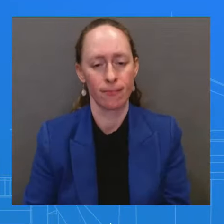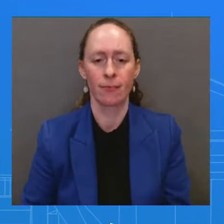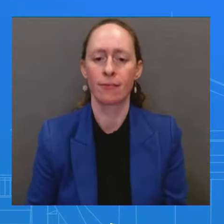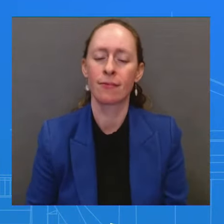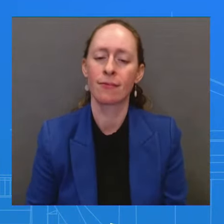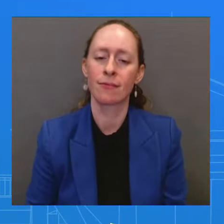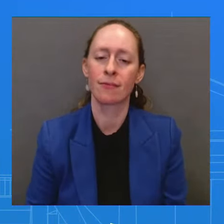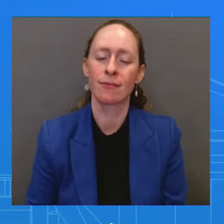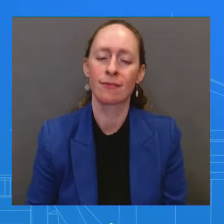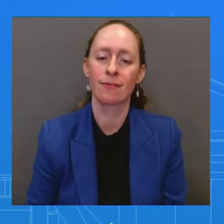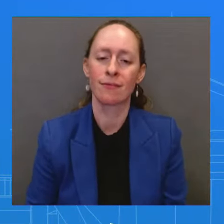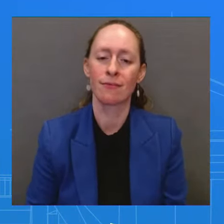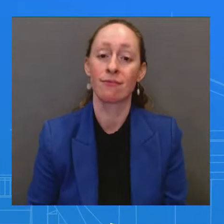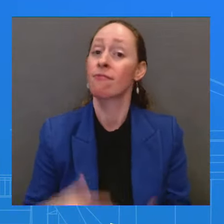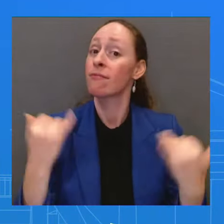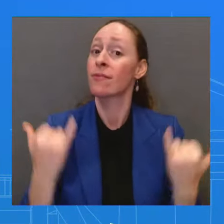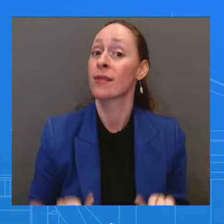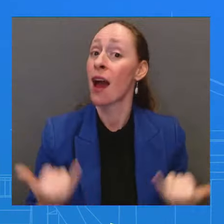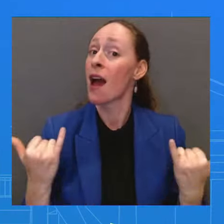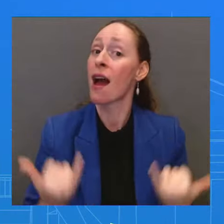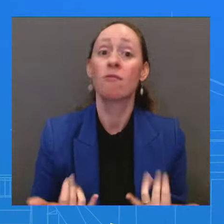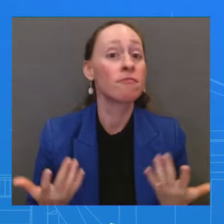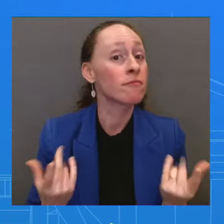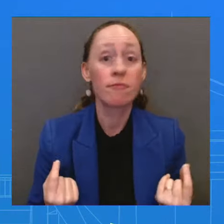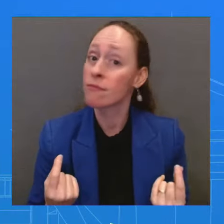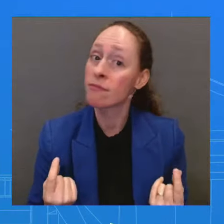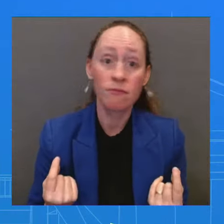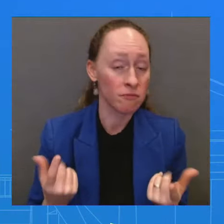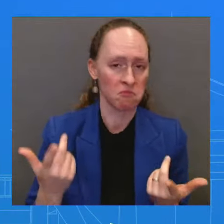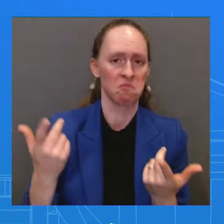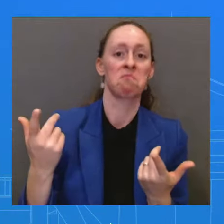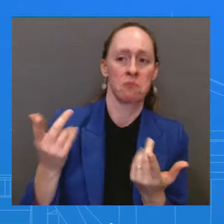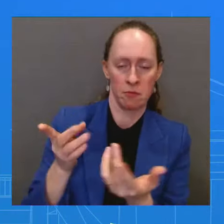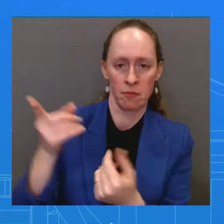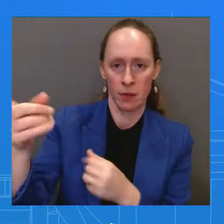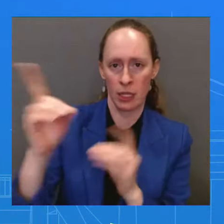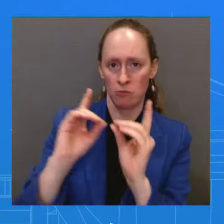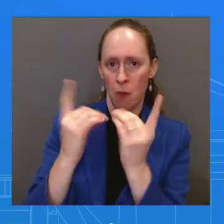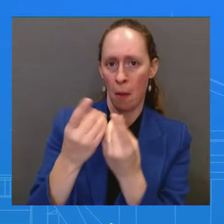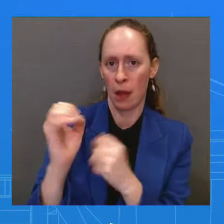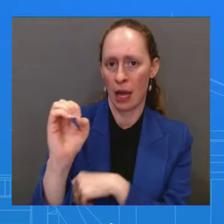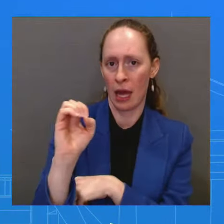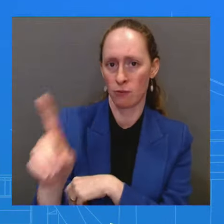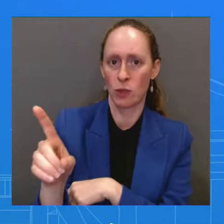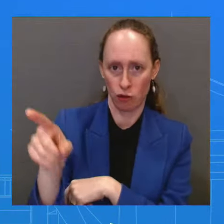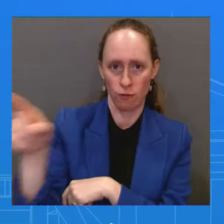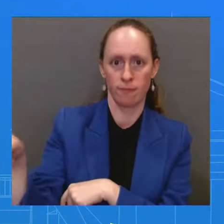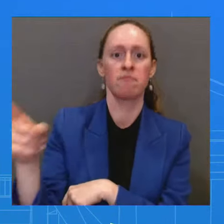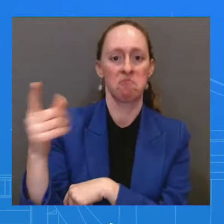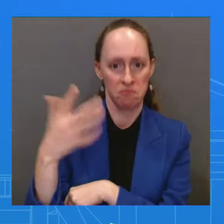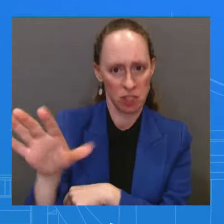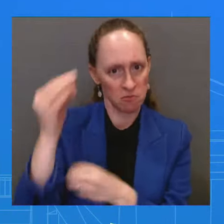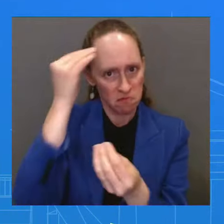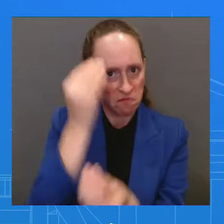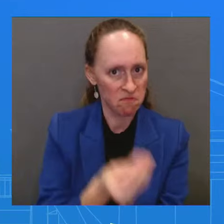and updated on our efforts just last week. As borrowers begin repayments, the President will continue to use every tool